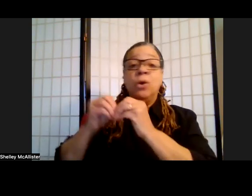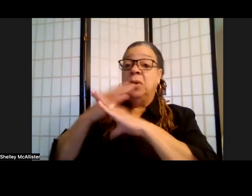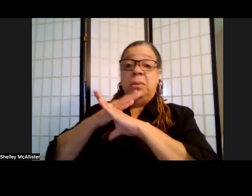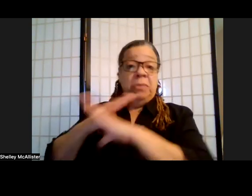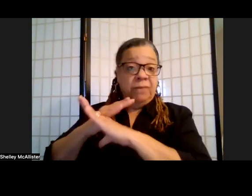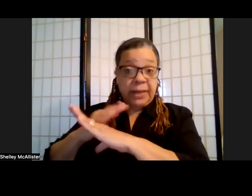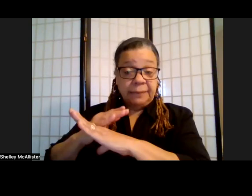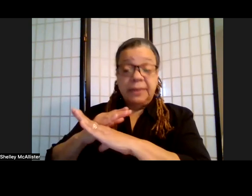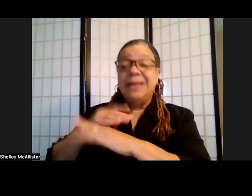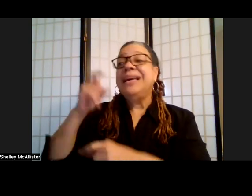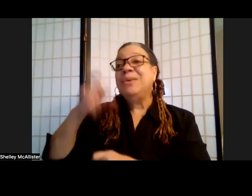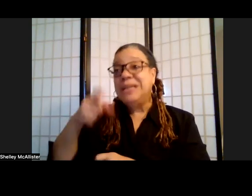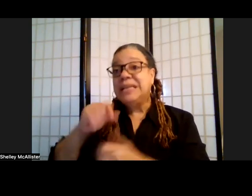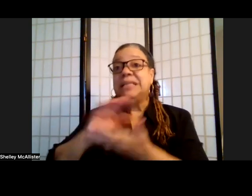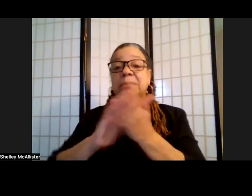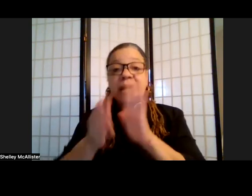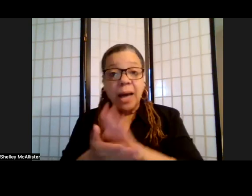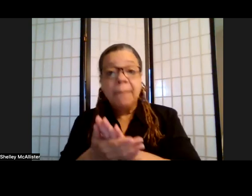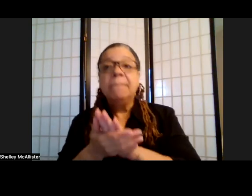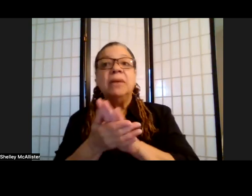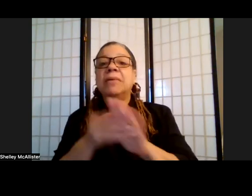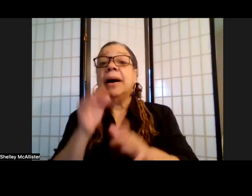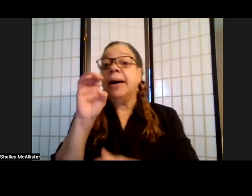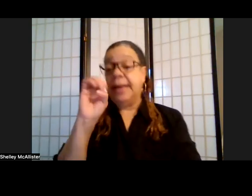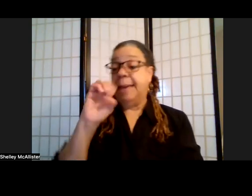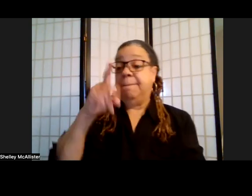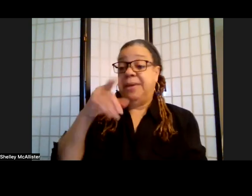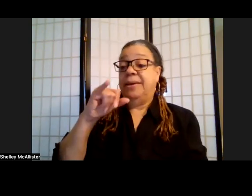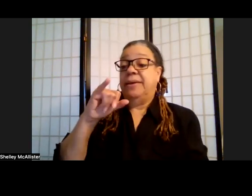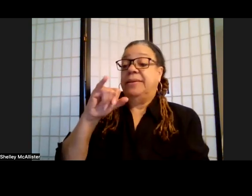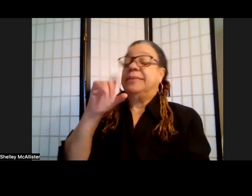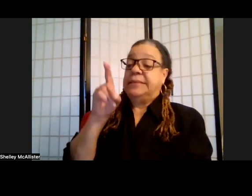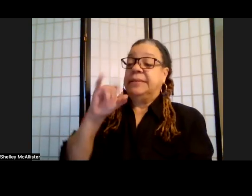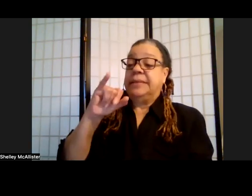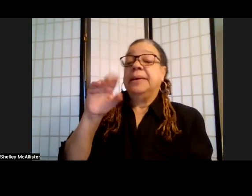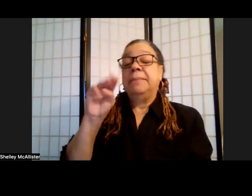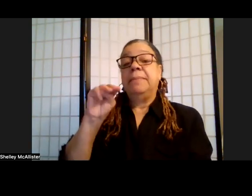he would need to become a field epidemiologist. In other words, a disease detective.